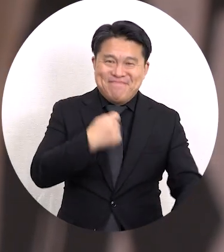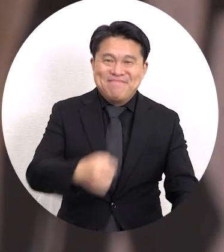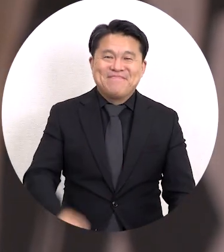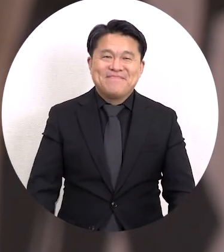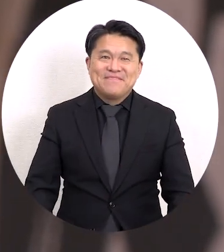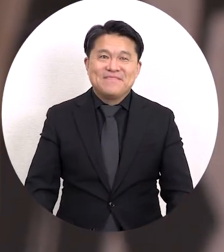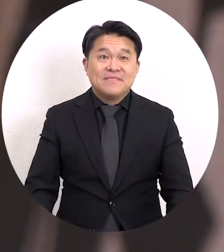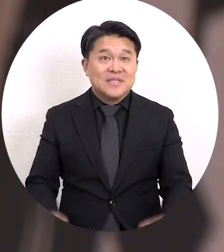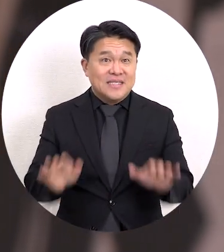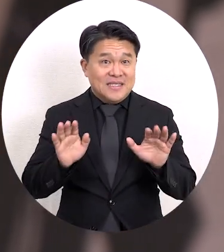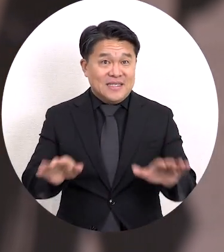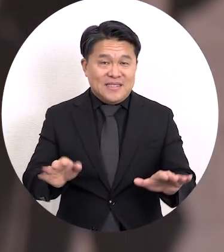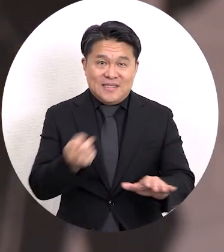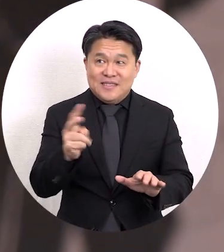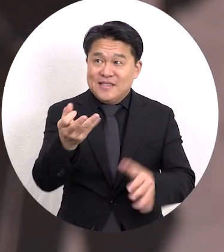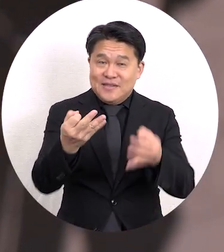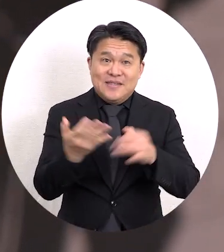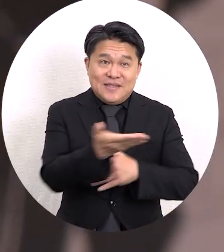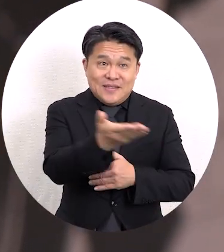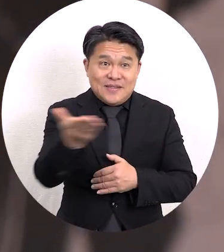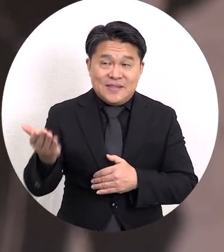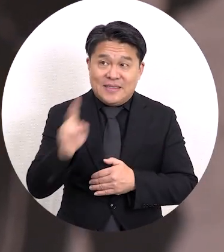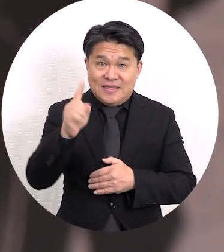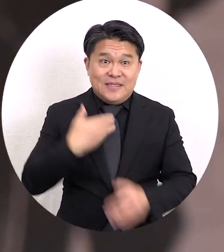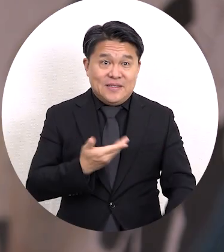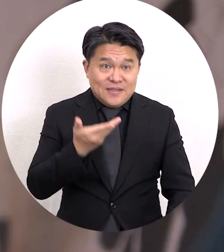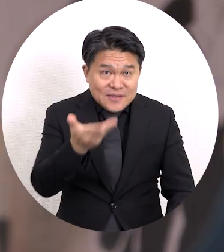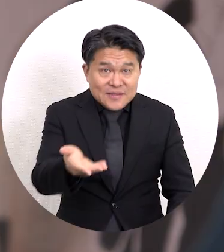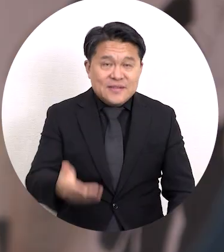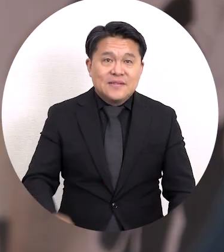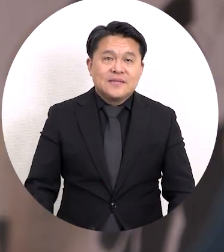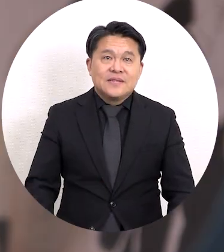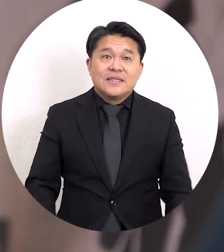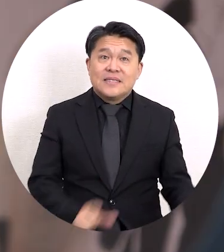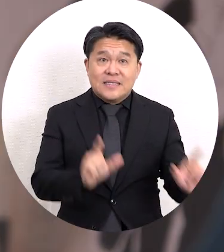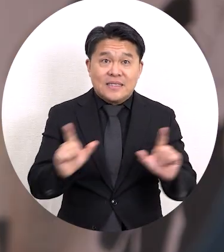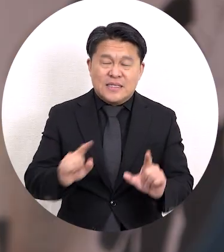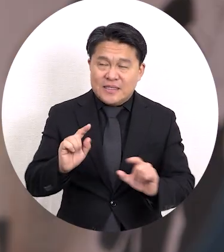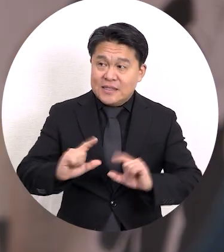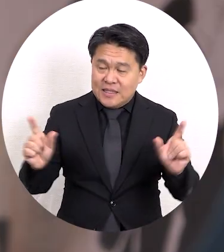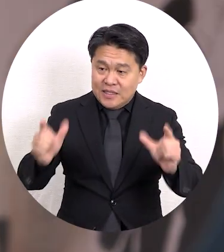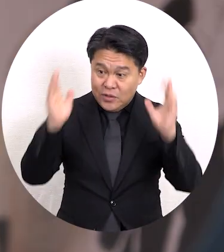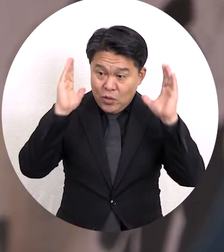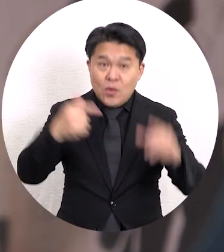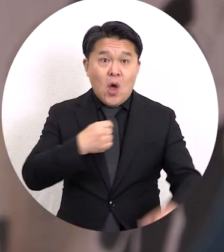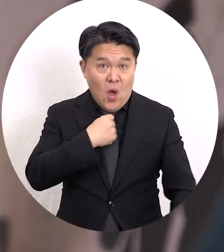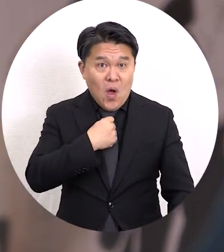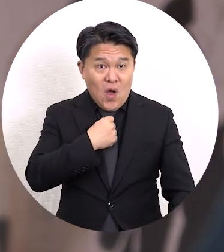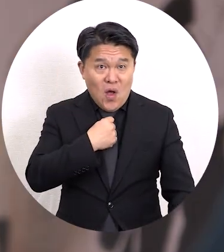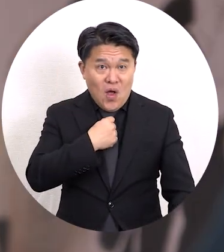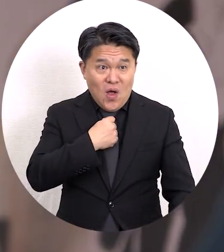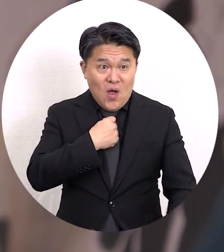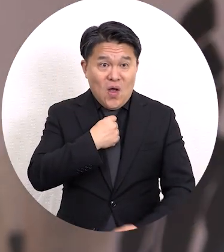and if I could give a hack to the viewers: if, at some point in life, you feel like studying again,